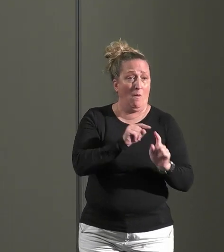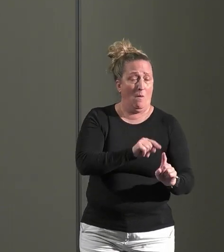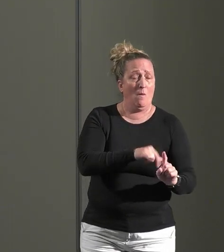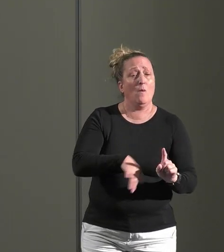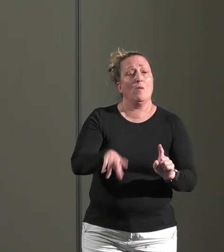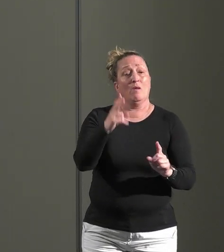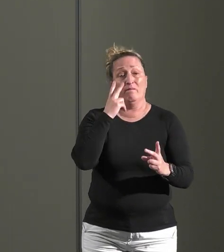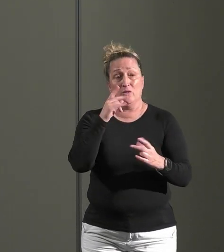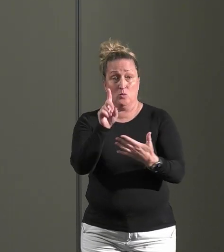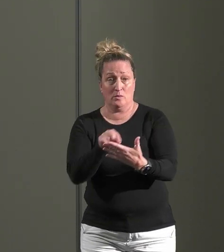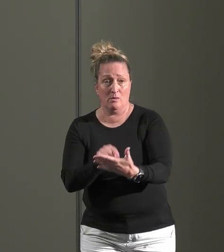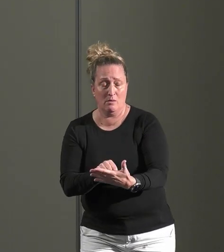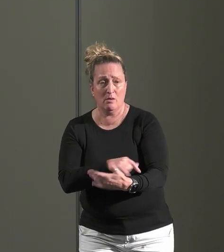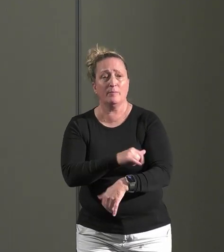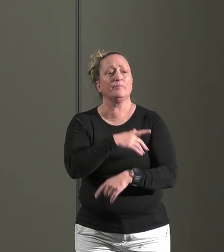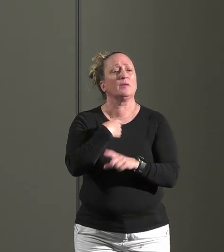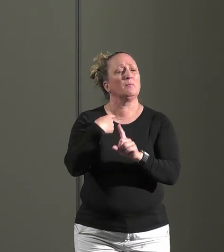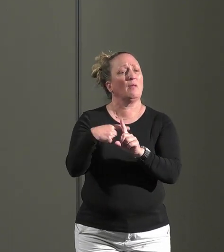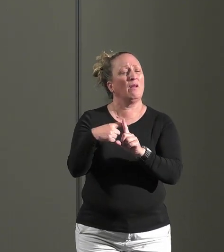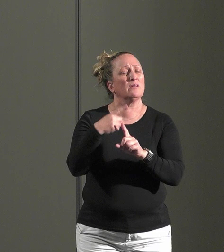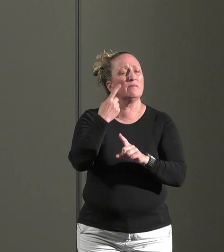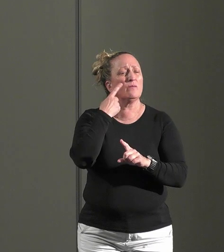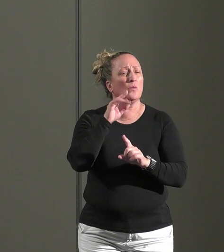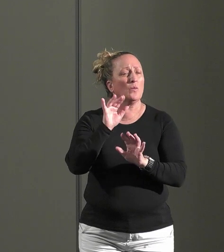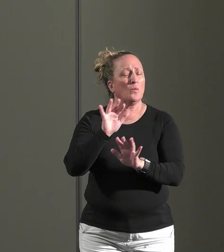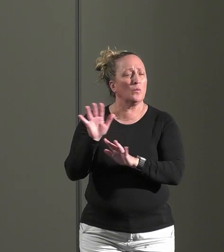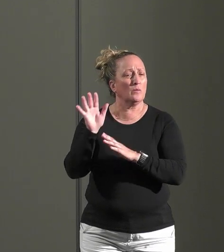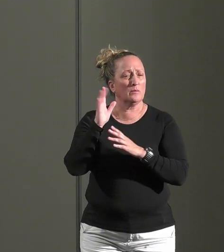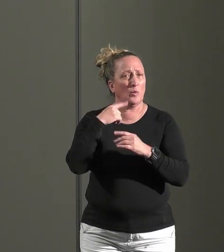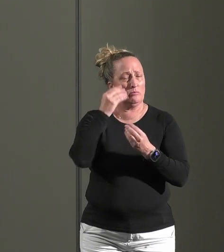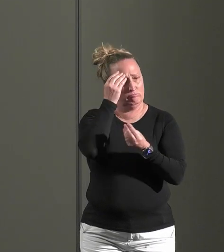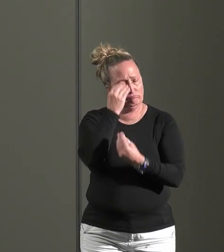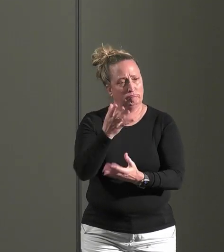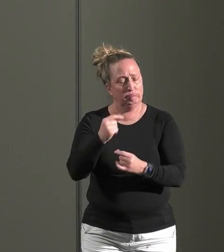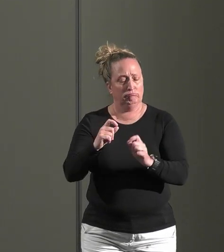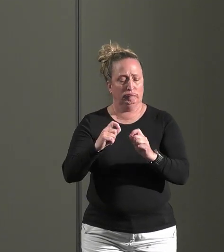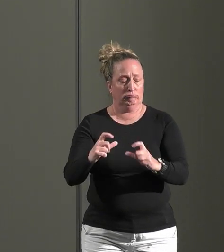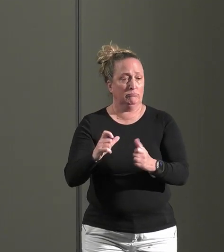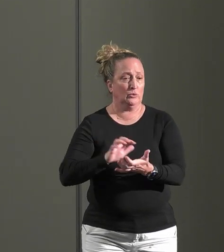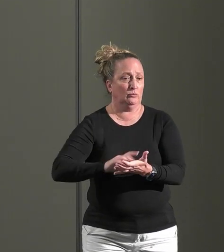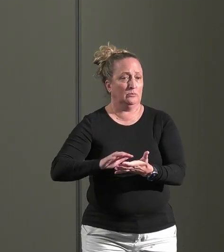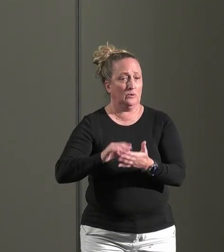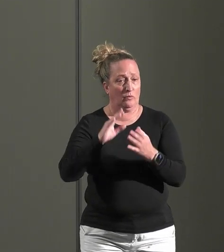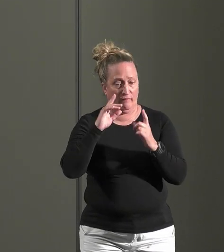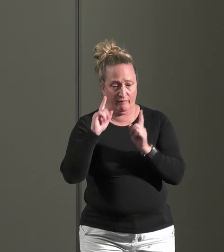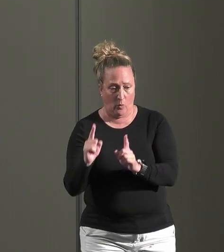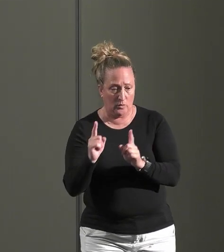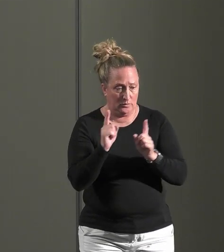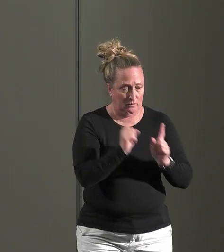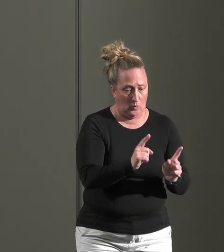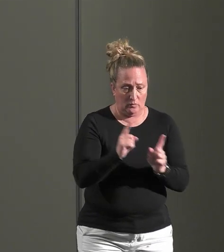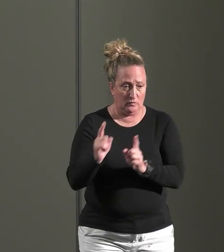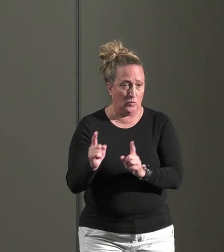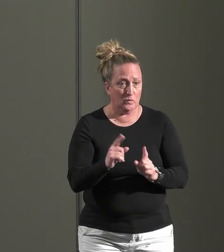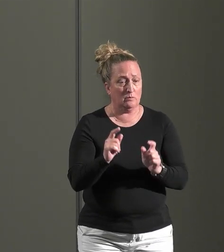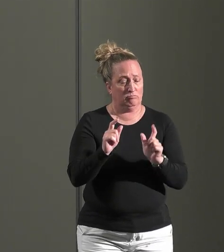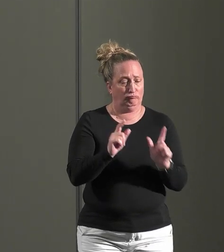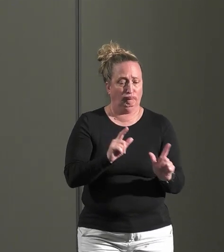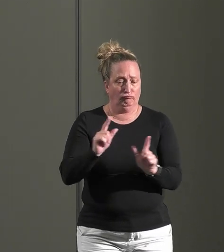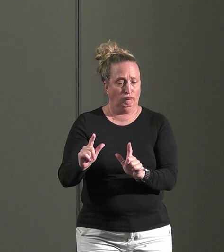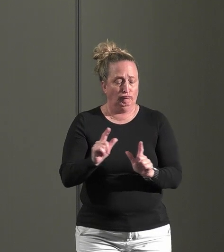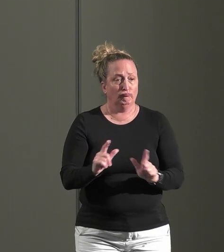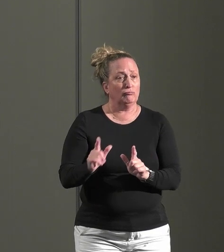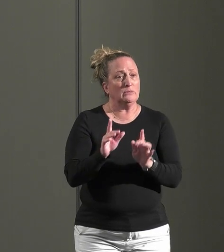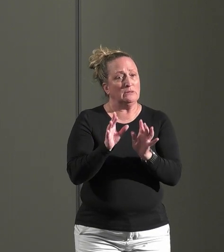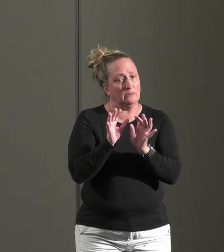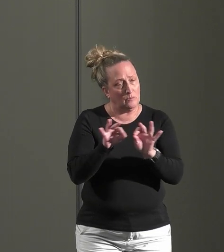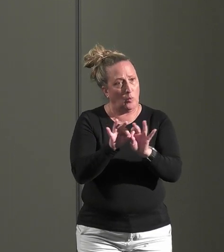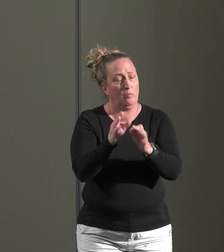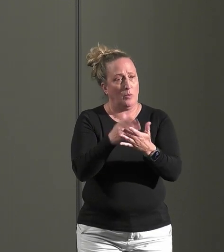visual design and what we convey with the screen reader to focus on the relevant essential parts.